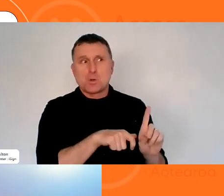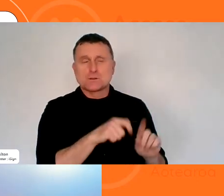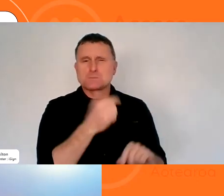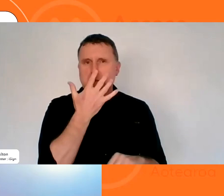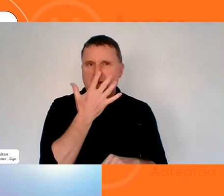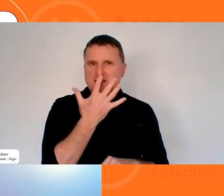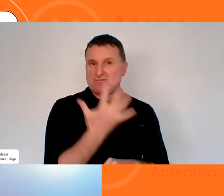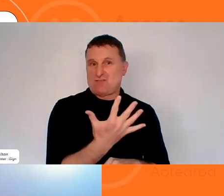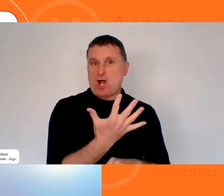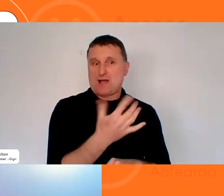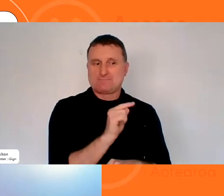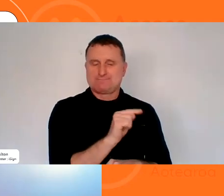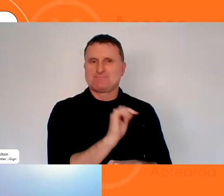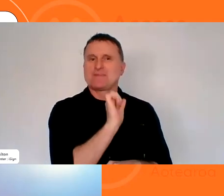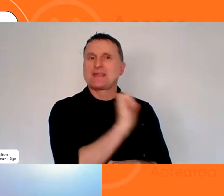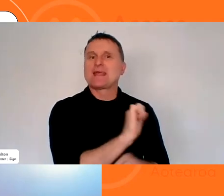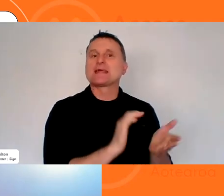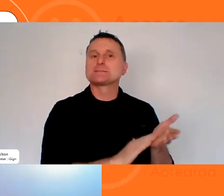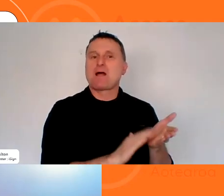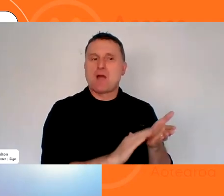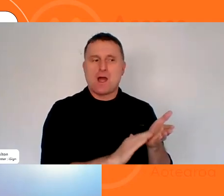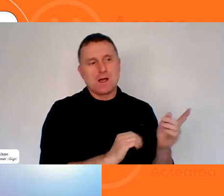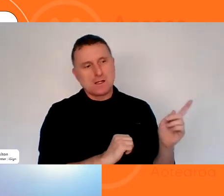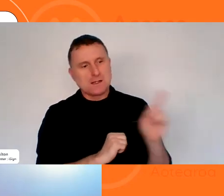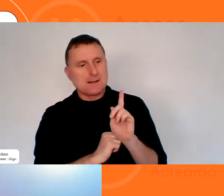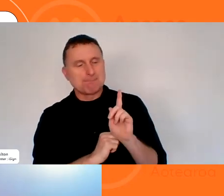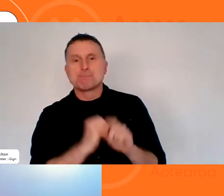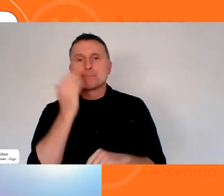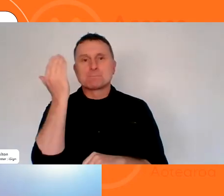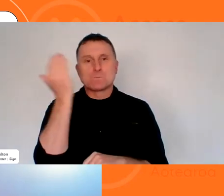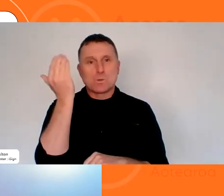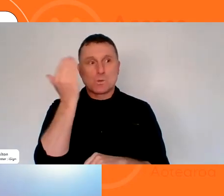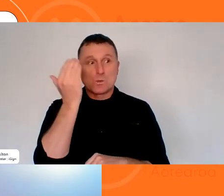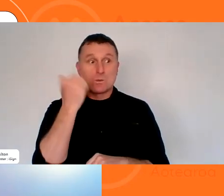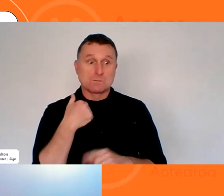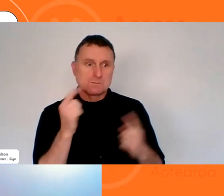and his mother came to school, and I asked her where she lived